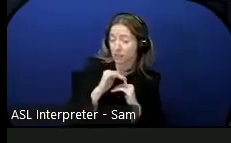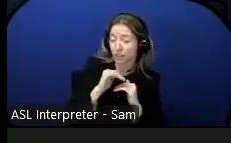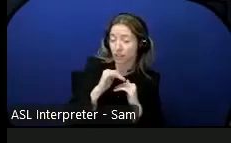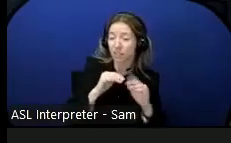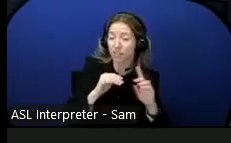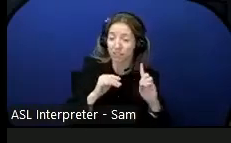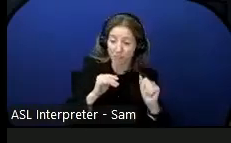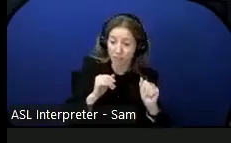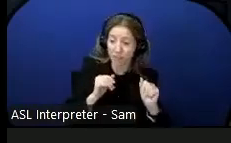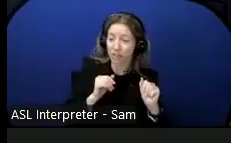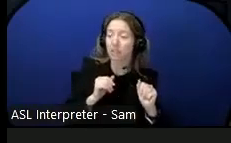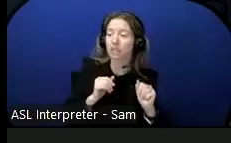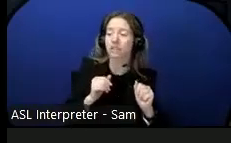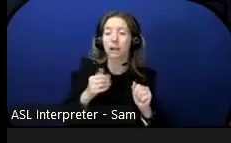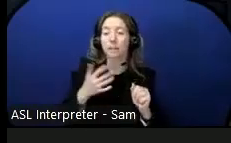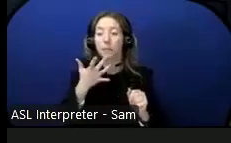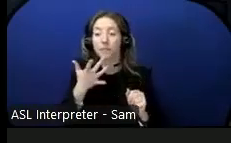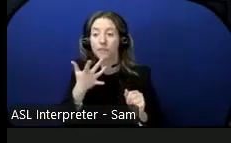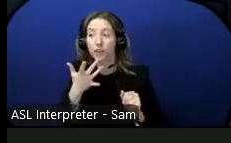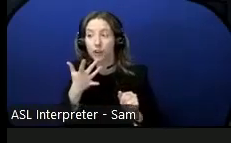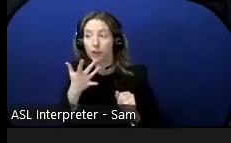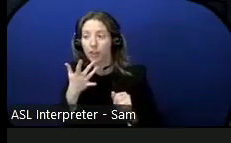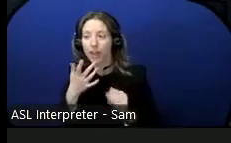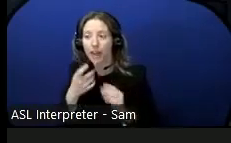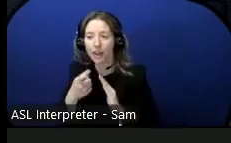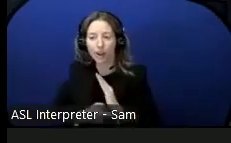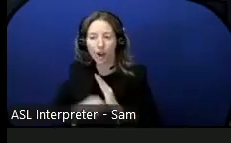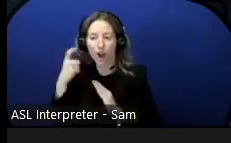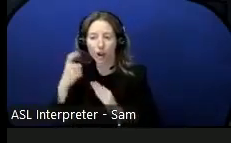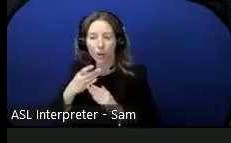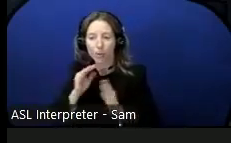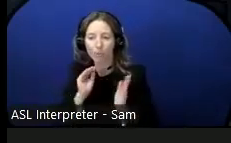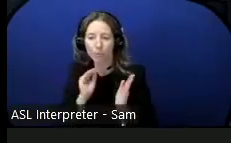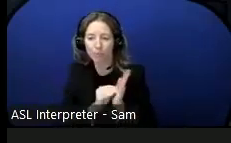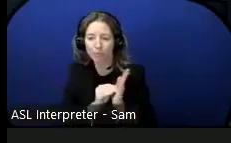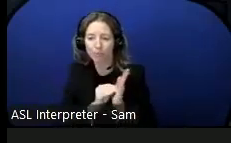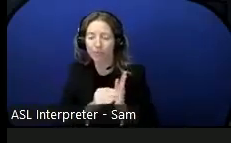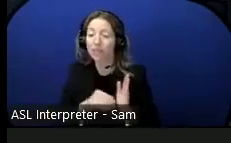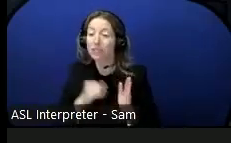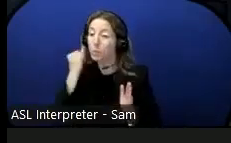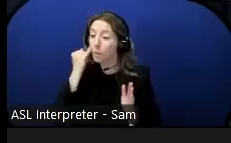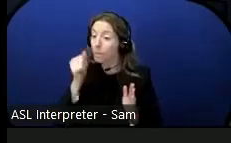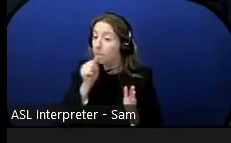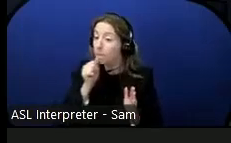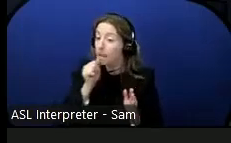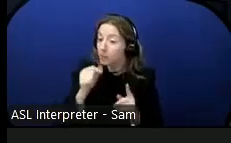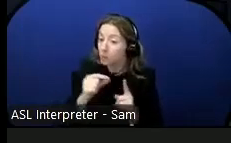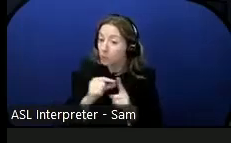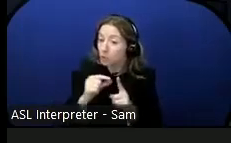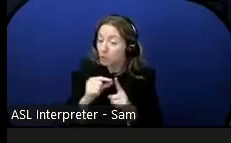so we want to have autocomplete, we want it set to the correct attribute. So if it's a password field, we want to set it autocomplete equals password.